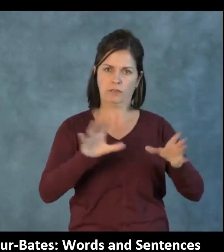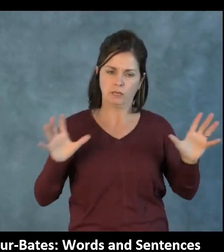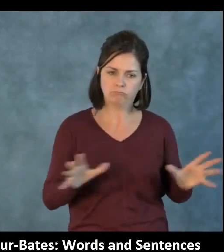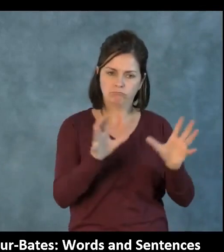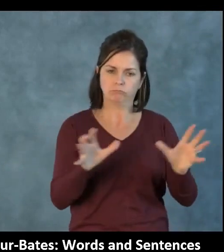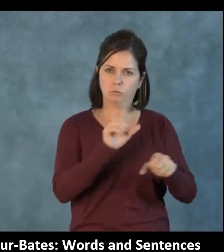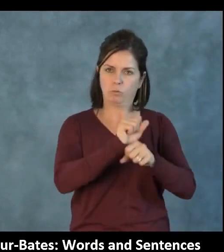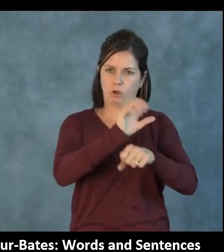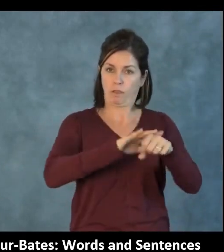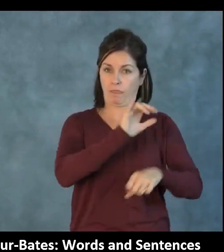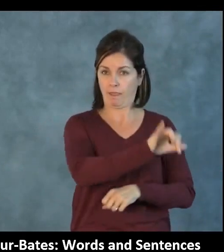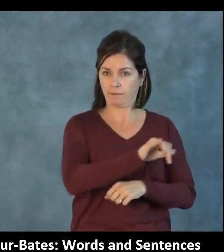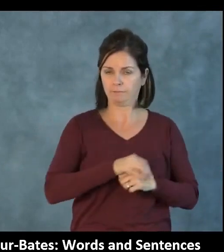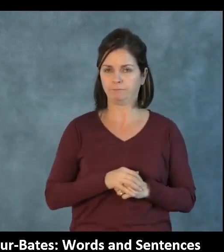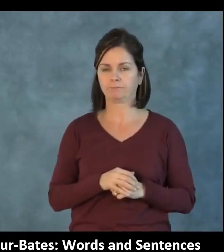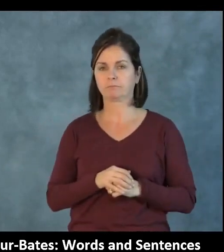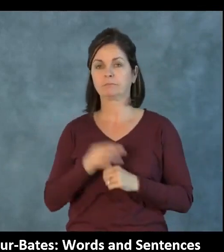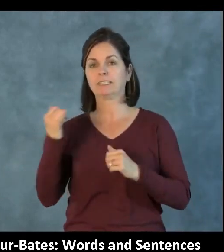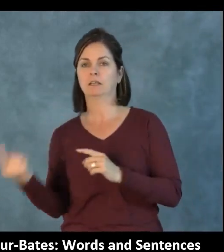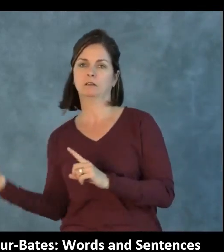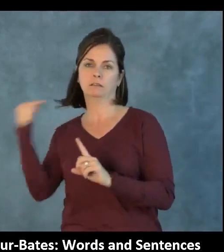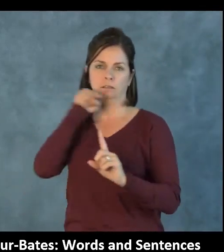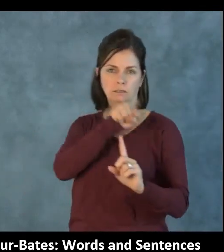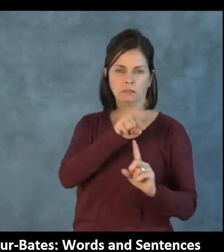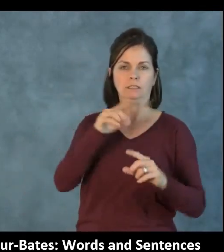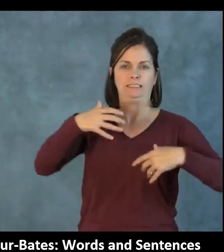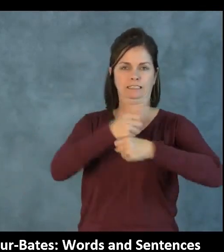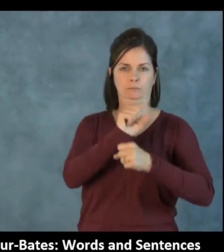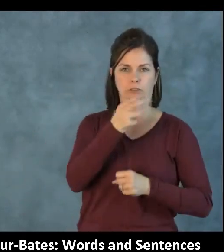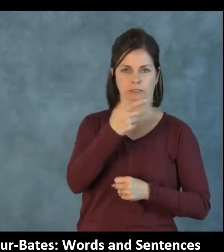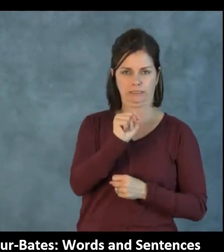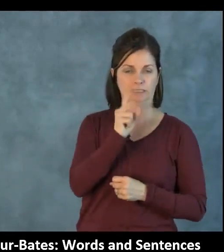how she's doing with the grammatical word endings.